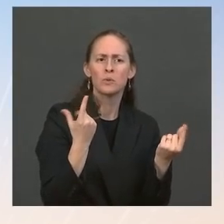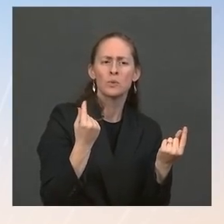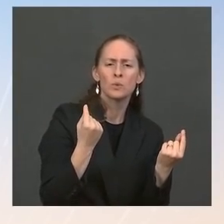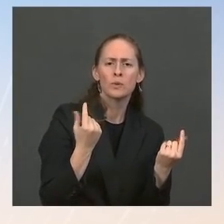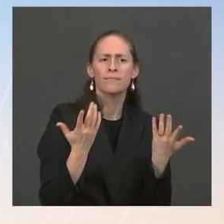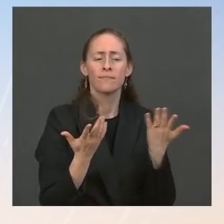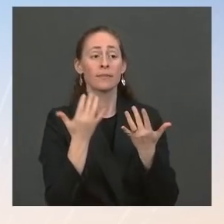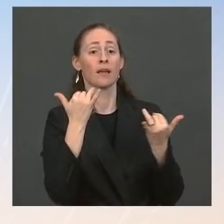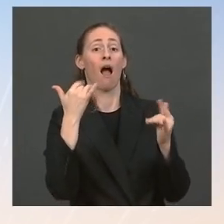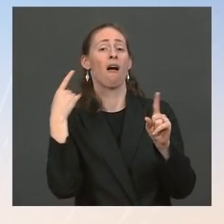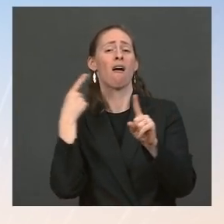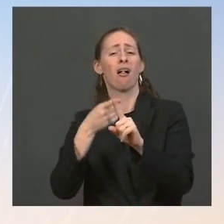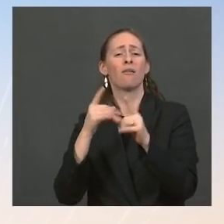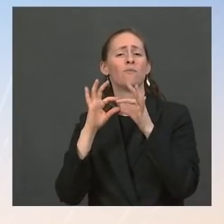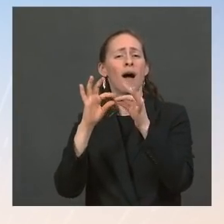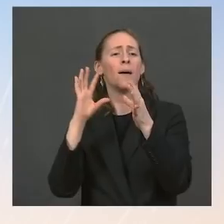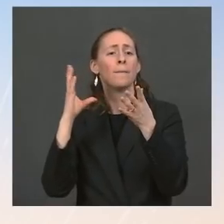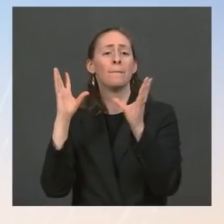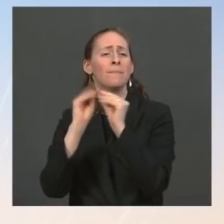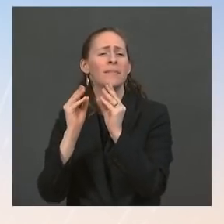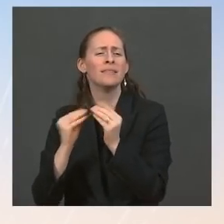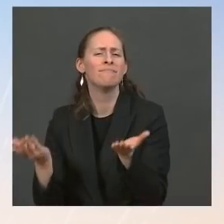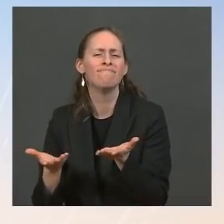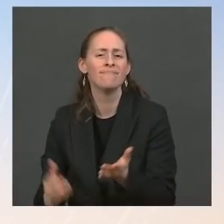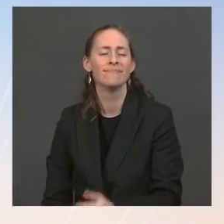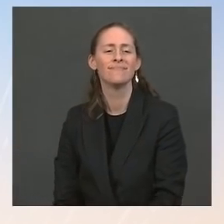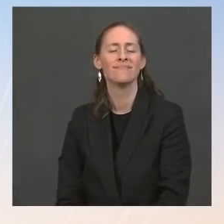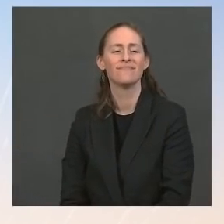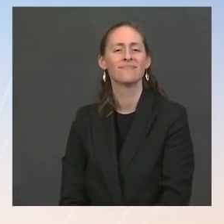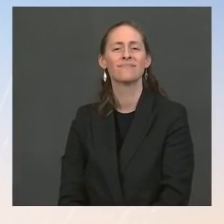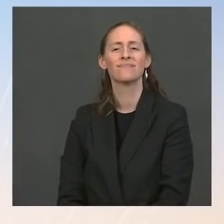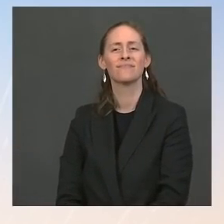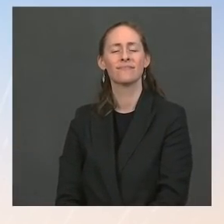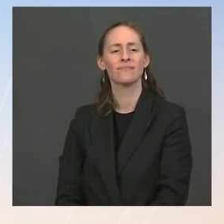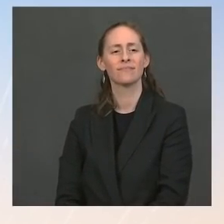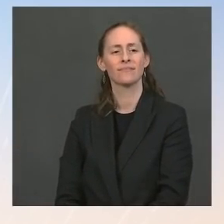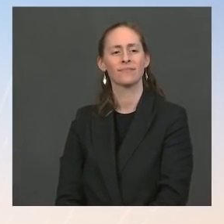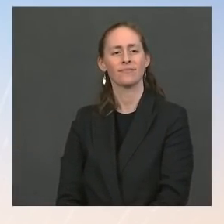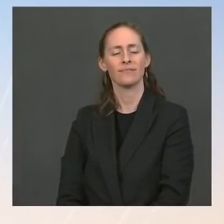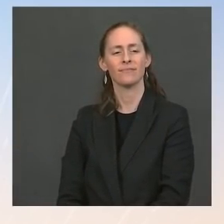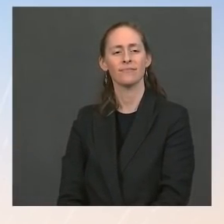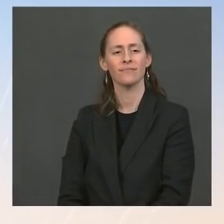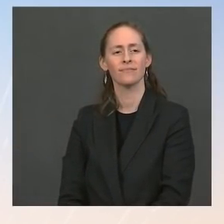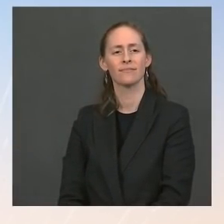as you look at this meeting and where it's falling: The President and the national security team